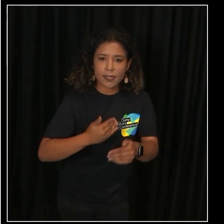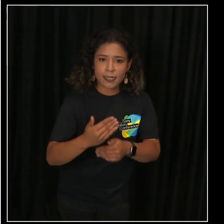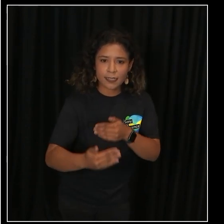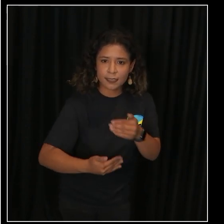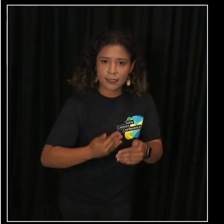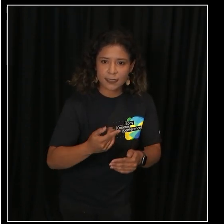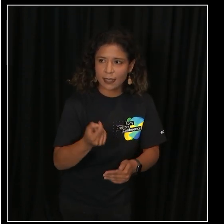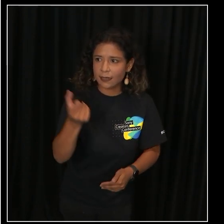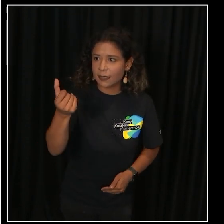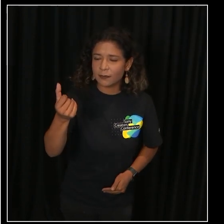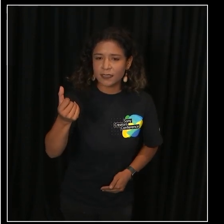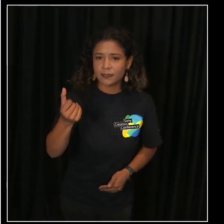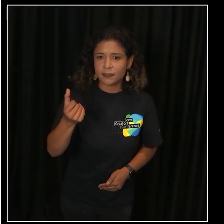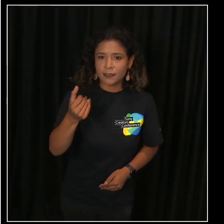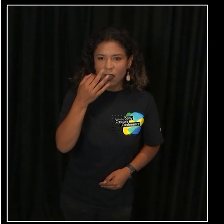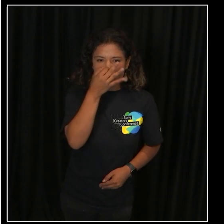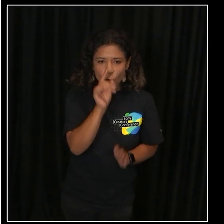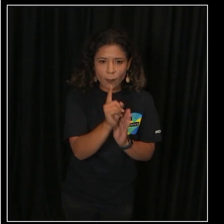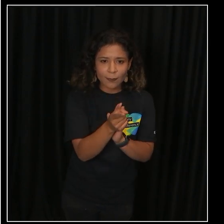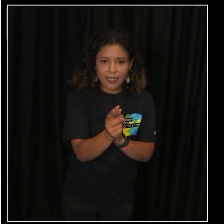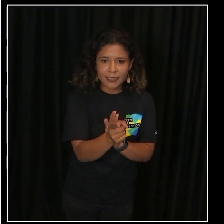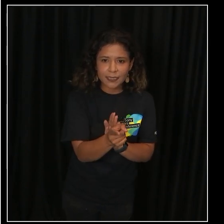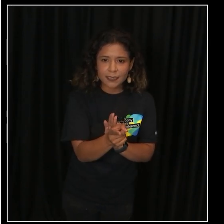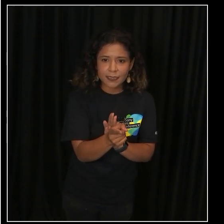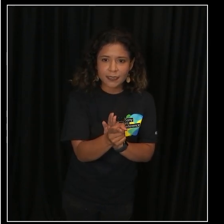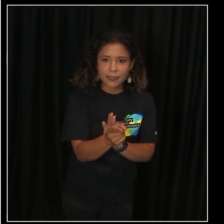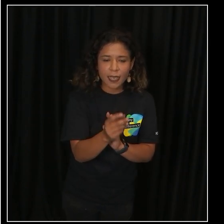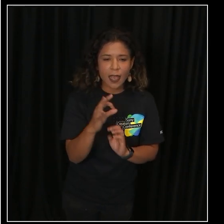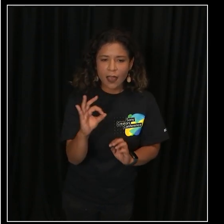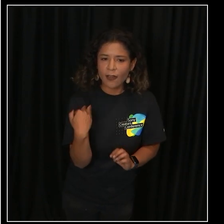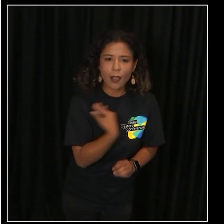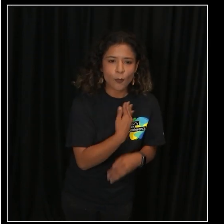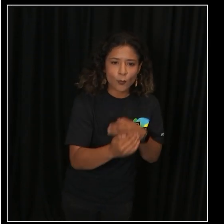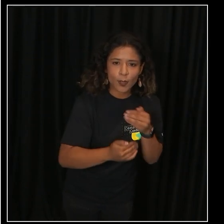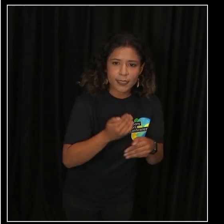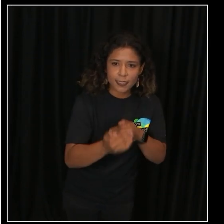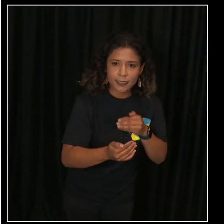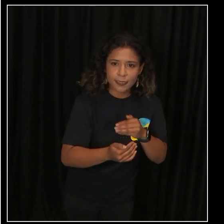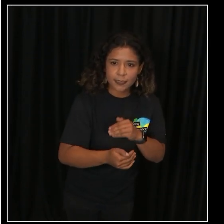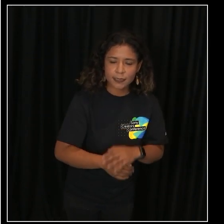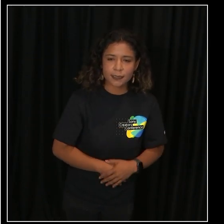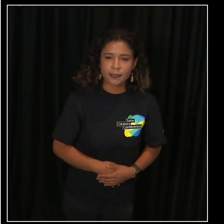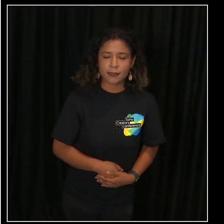maybe like 500 to 1000 steps of the optimization process. You can see what this looks like here.